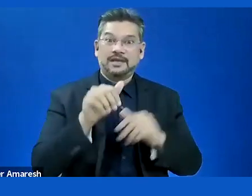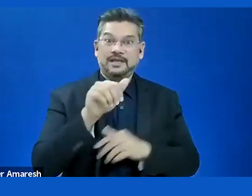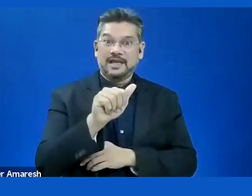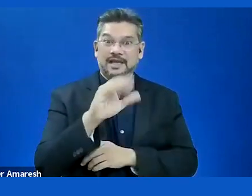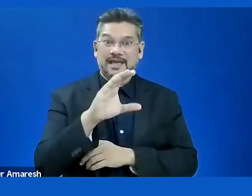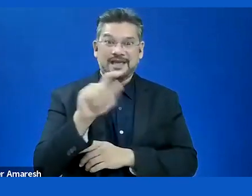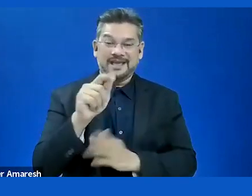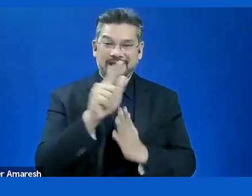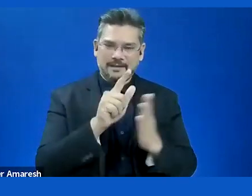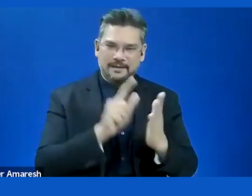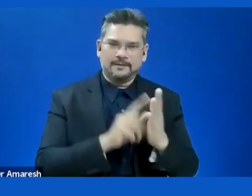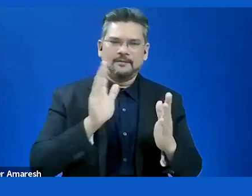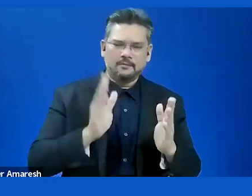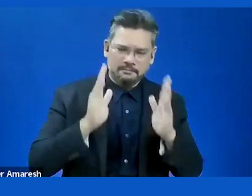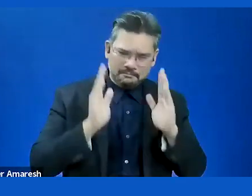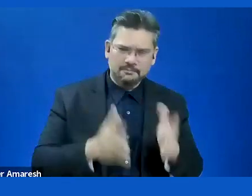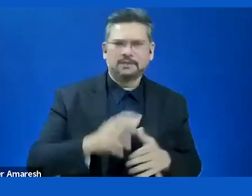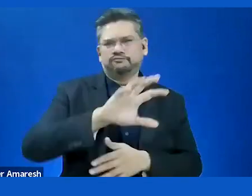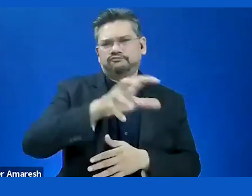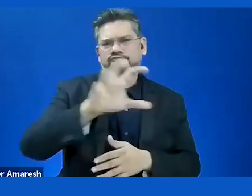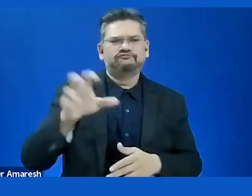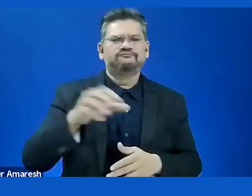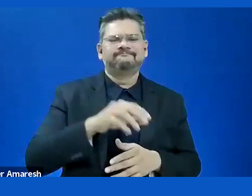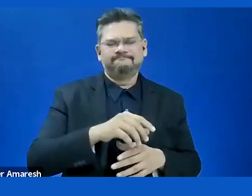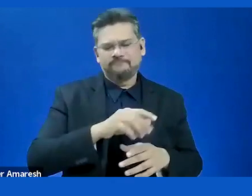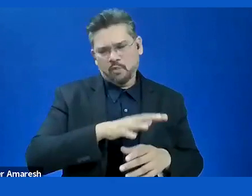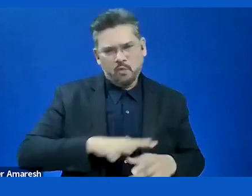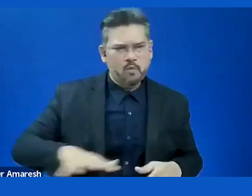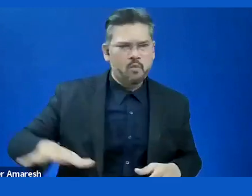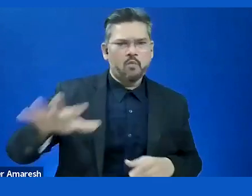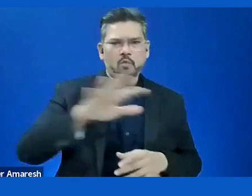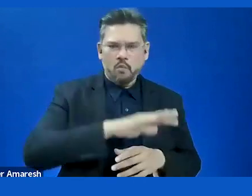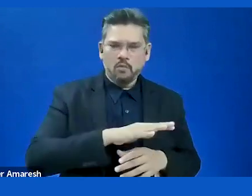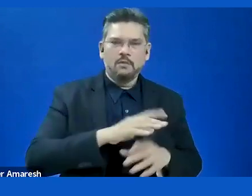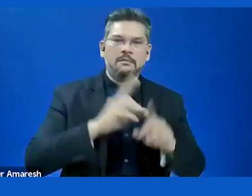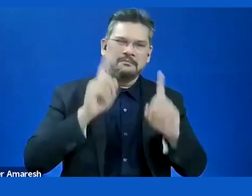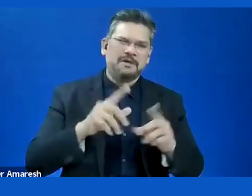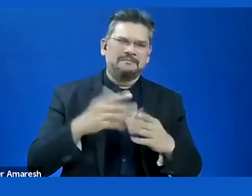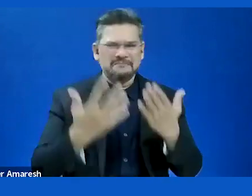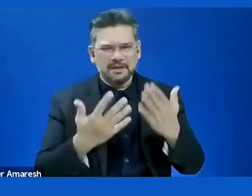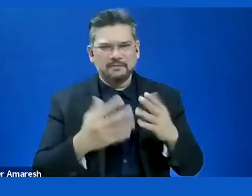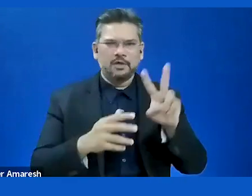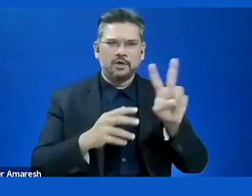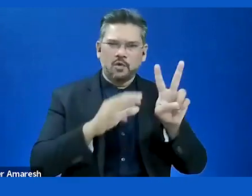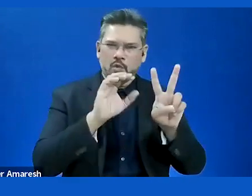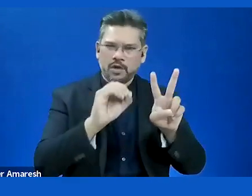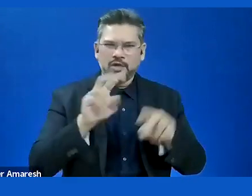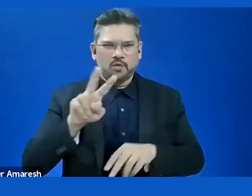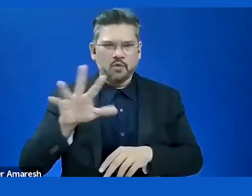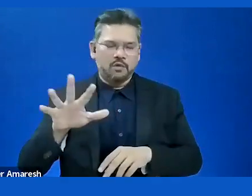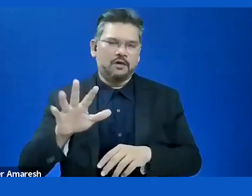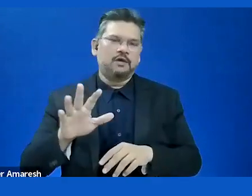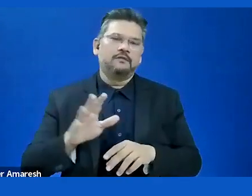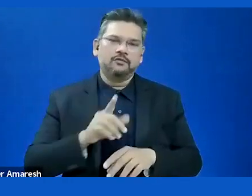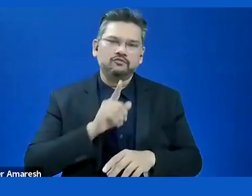practical application in two years' time, 2025. Here is a small tip how to navigate EU complex